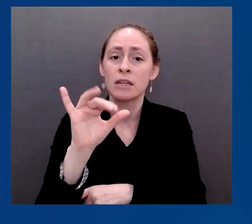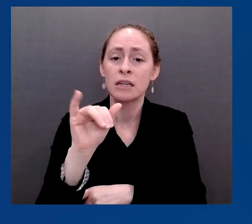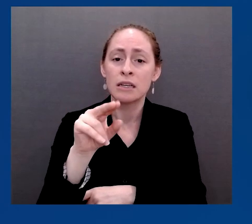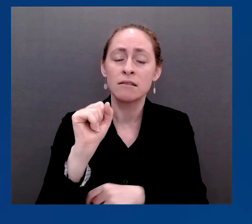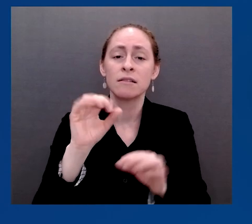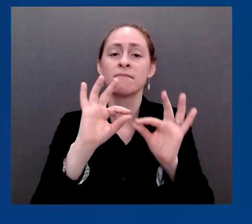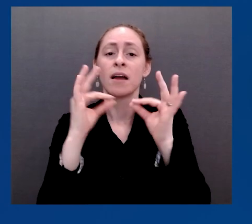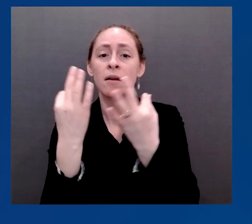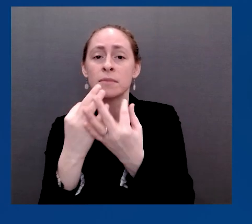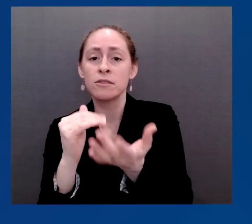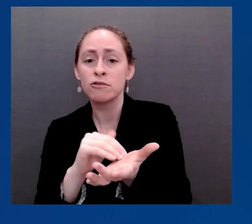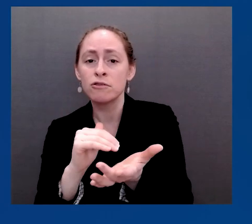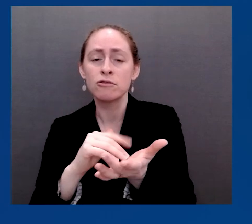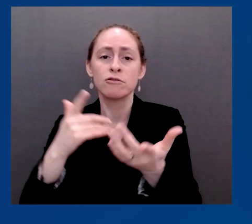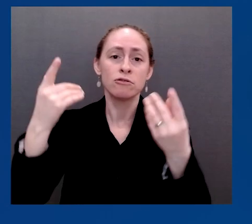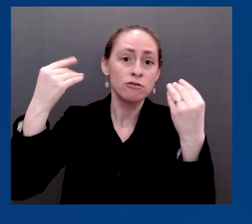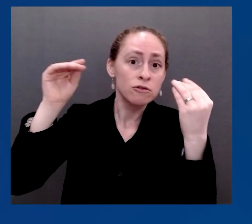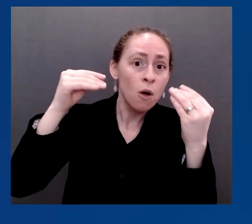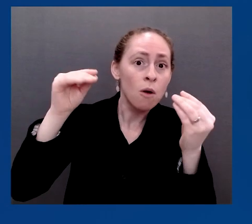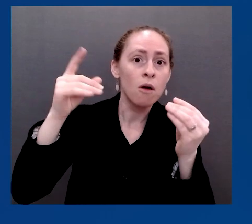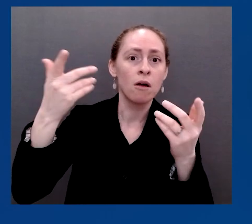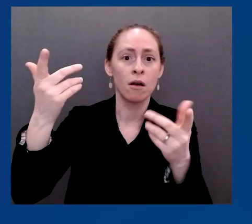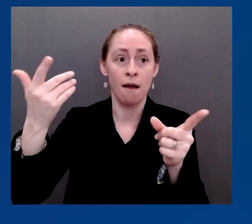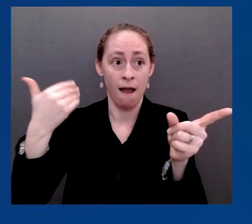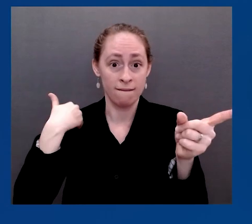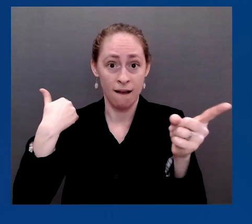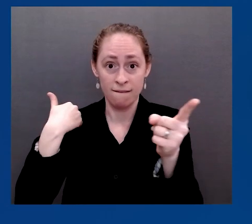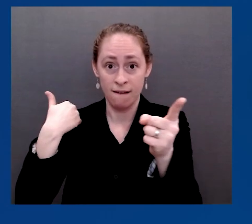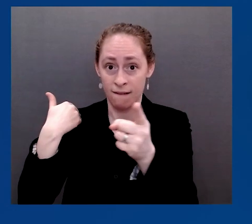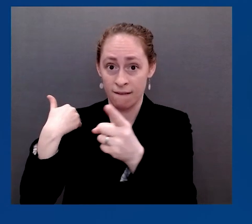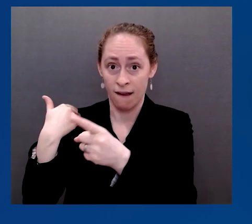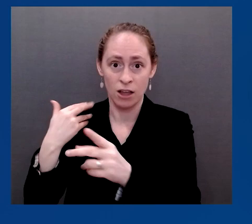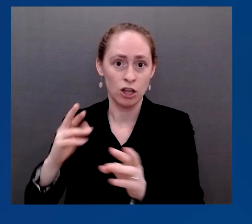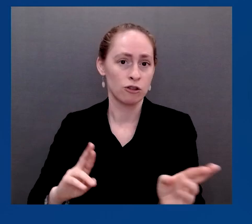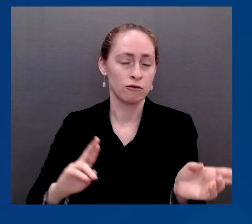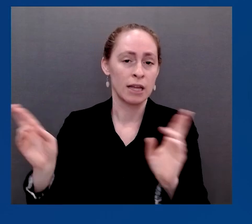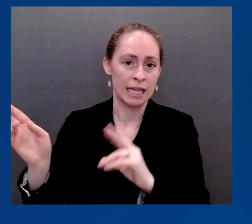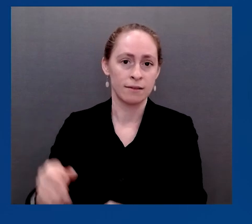at thousands of locations across the country -- locations that parents know and trust.